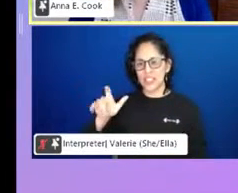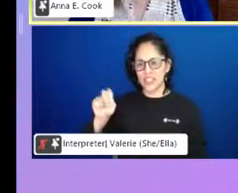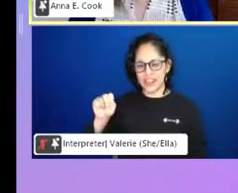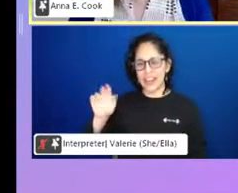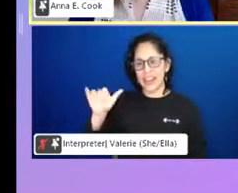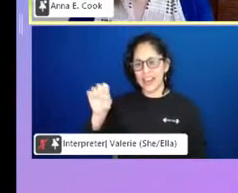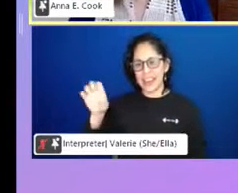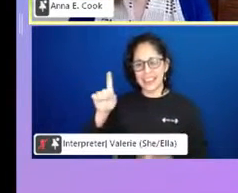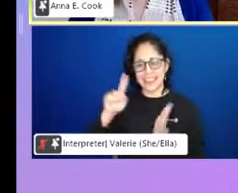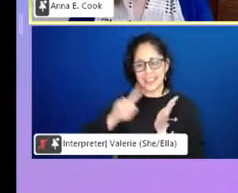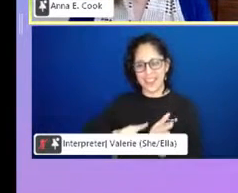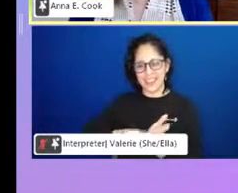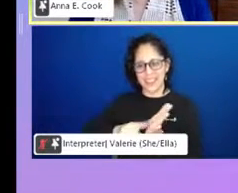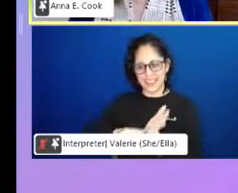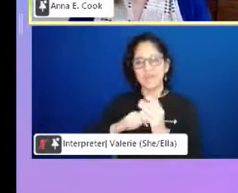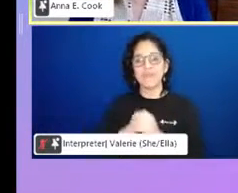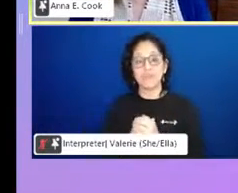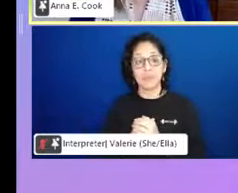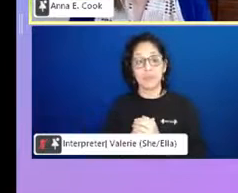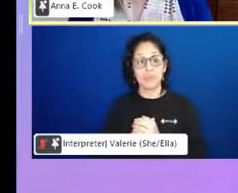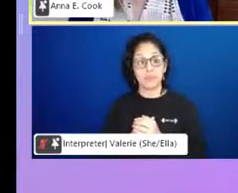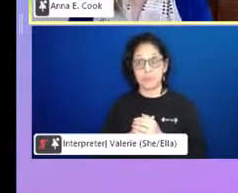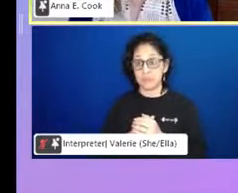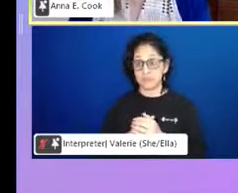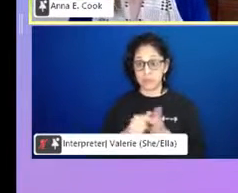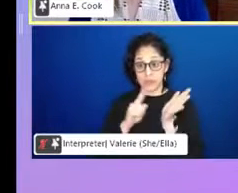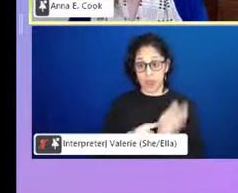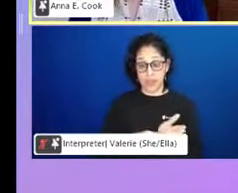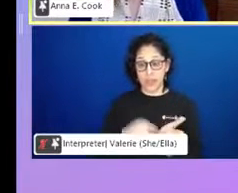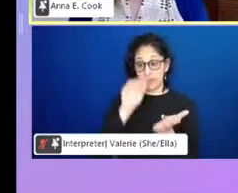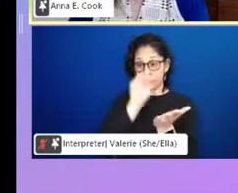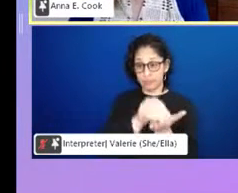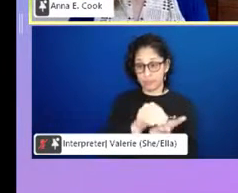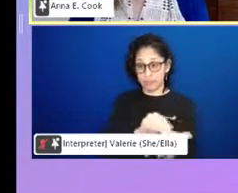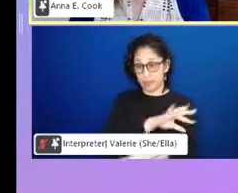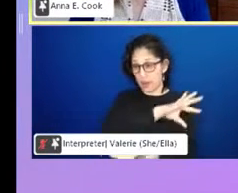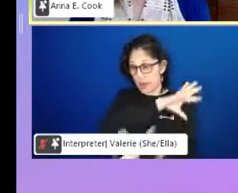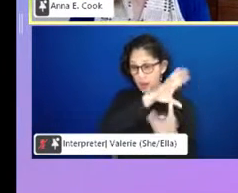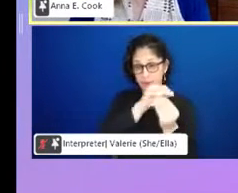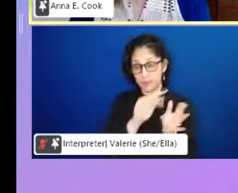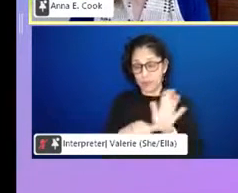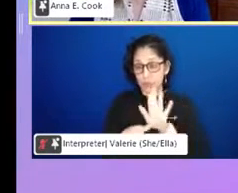these case studies have been put together to help further show how valuable cognitive